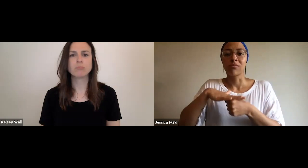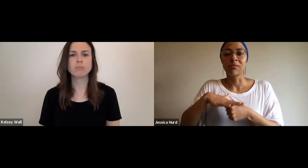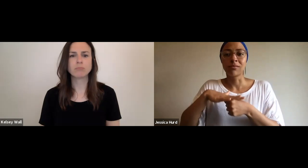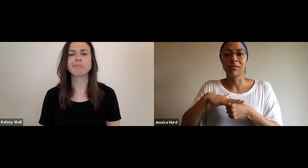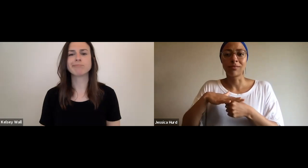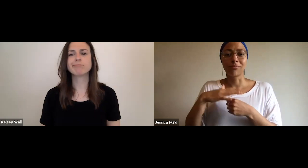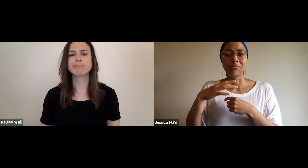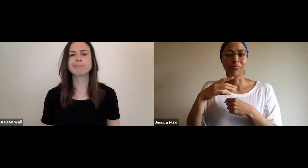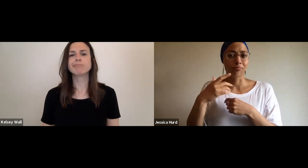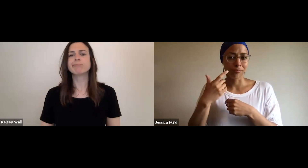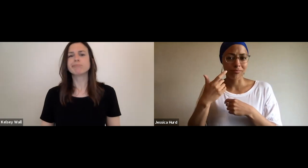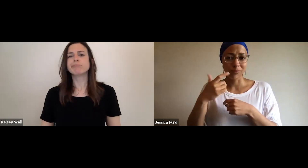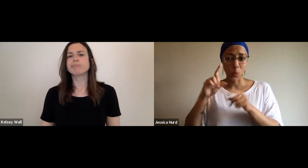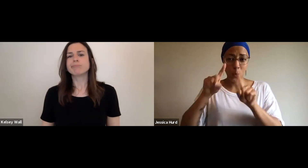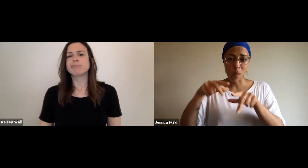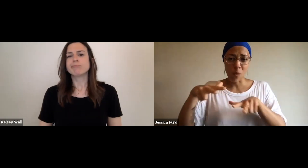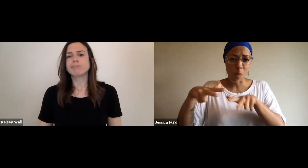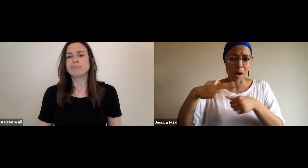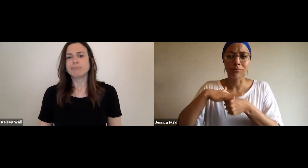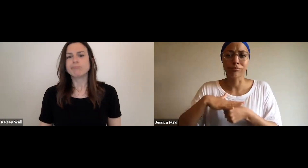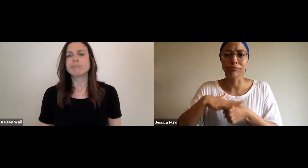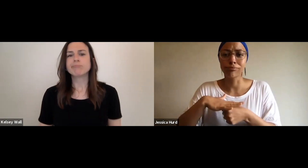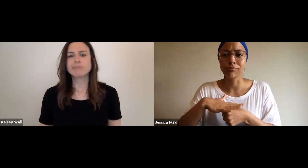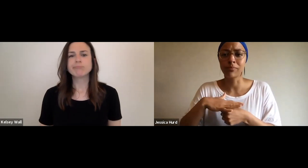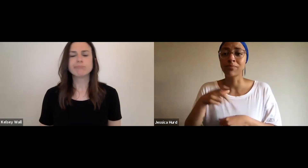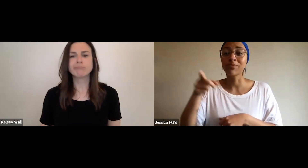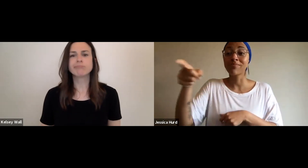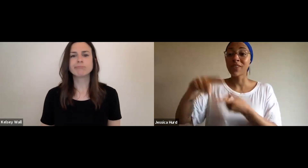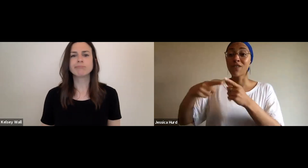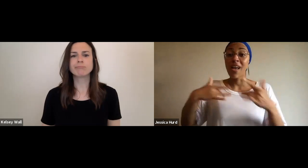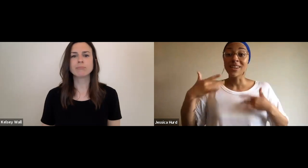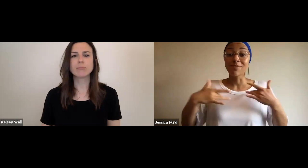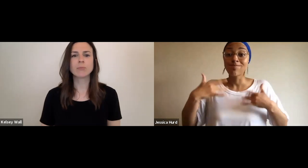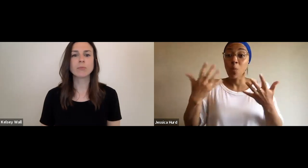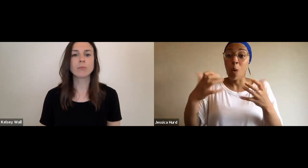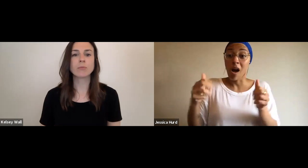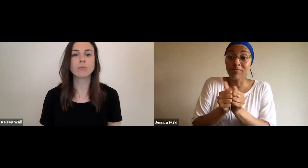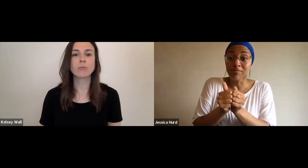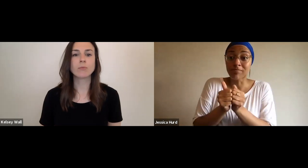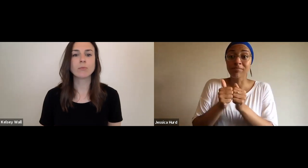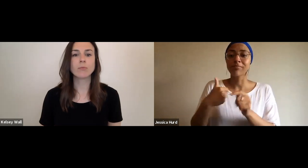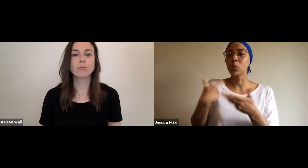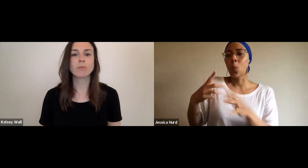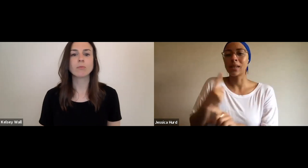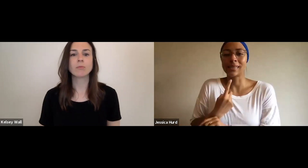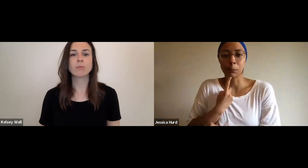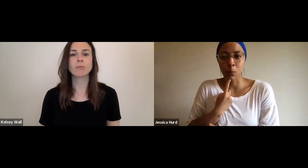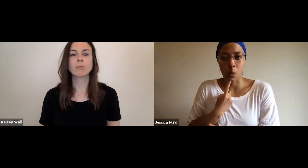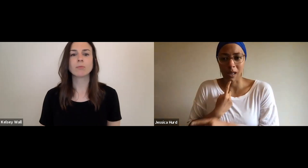and is feeling stressed out about going for this walk today. The friend was real excited about getting together,